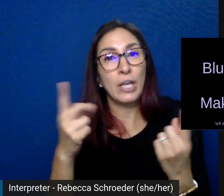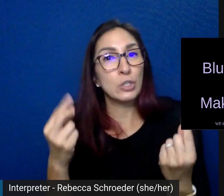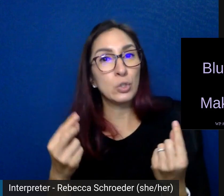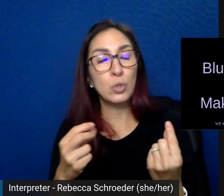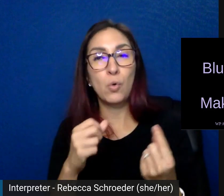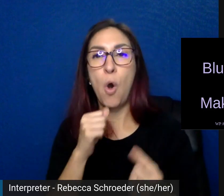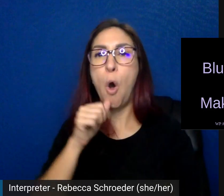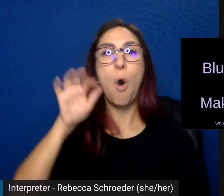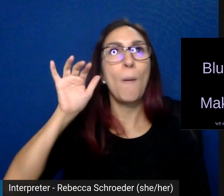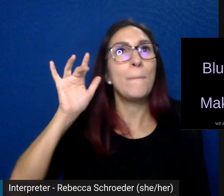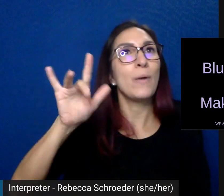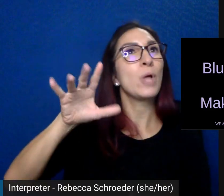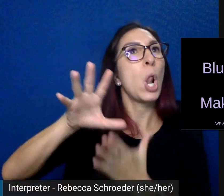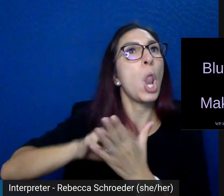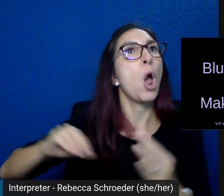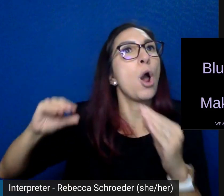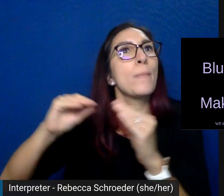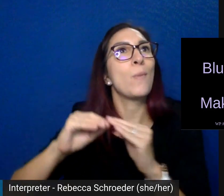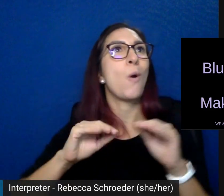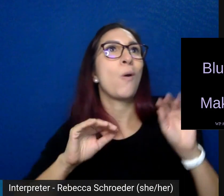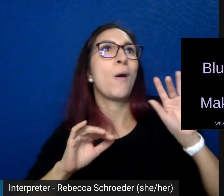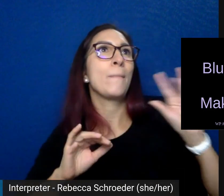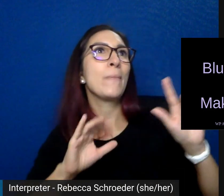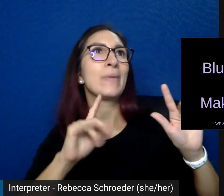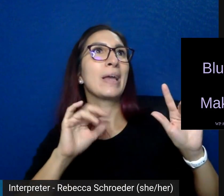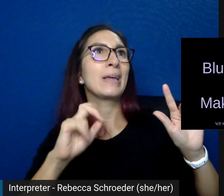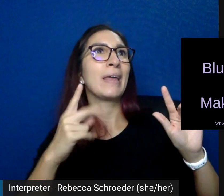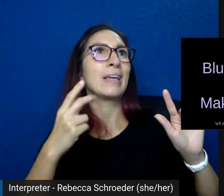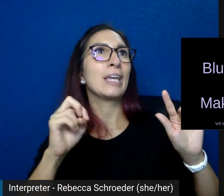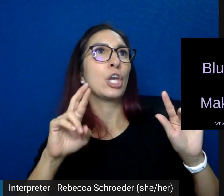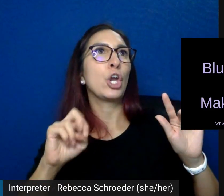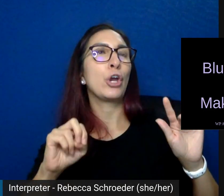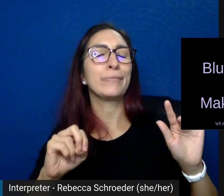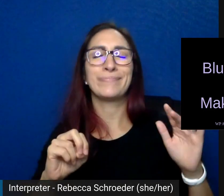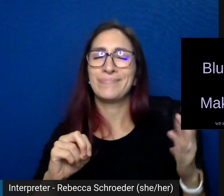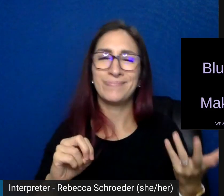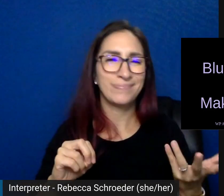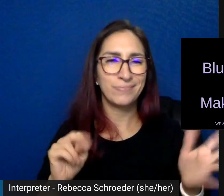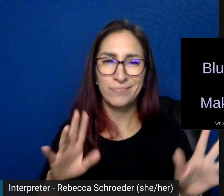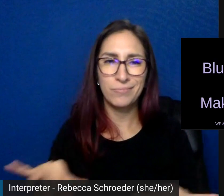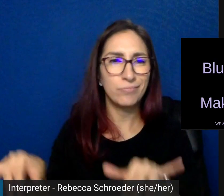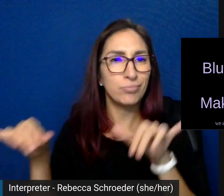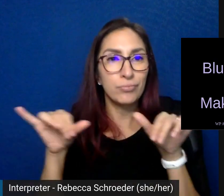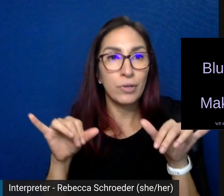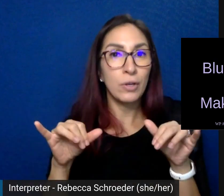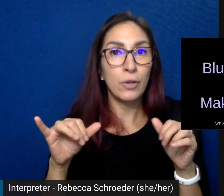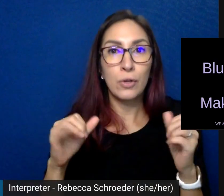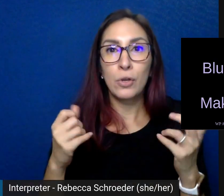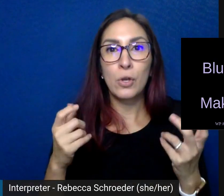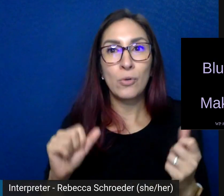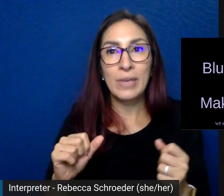Use something like, You can rent a tour or learn more about our favorite past time .